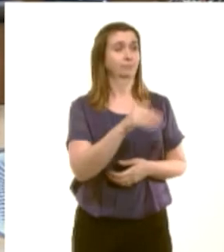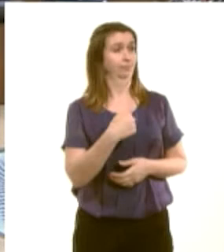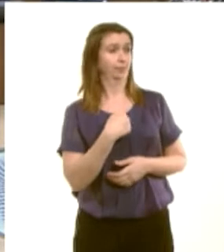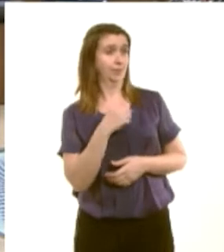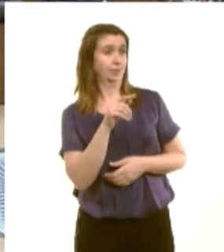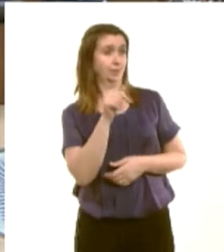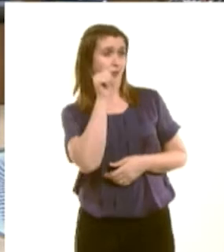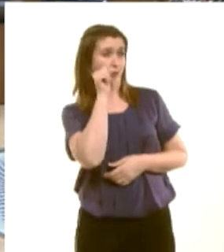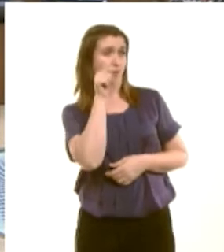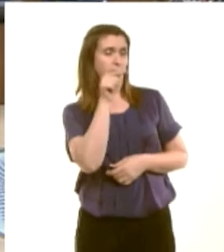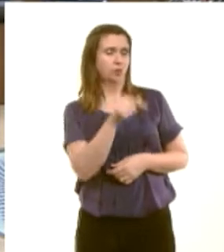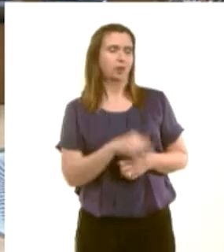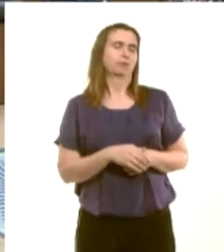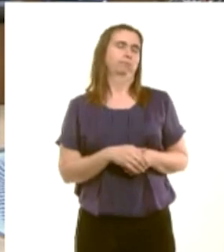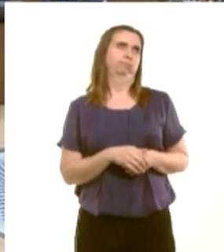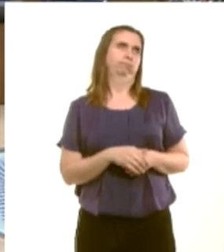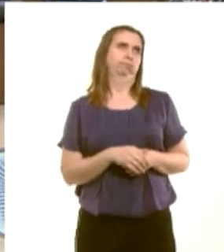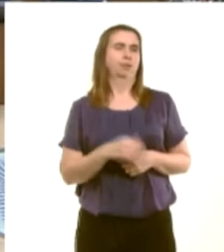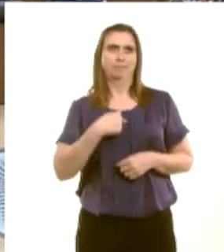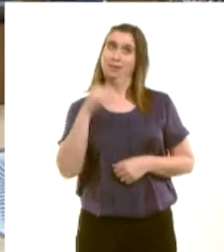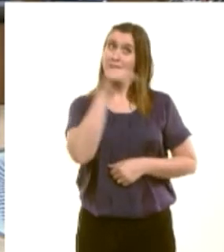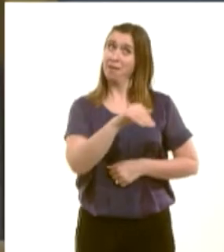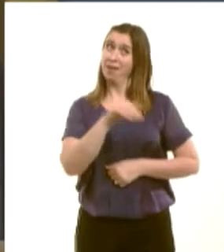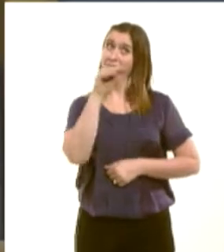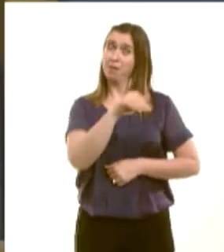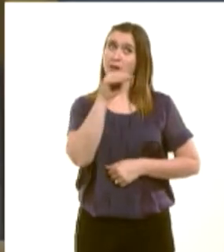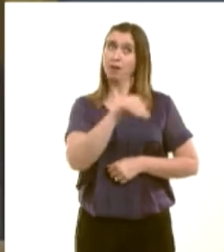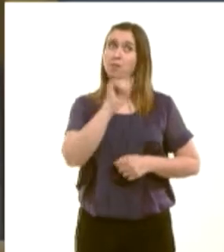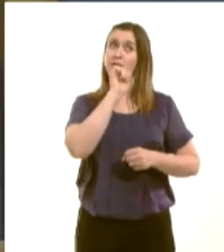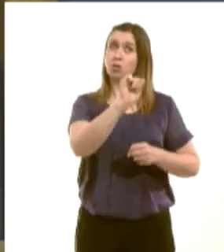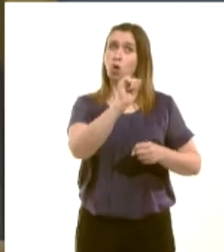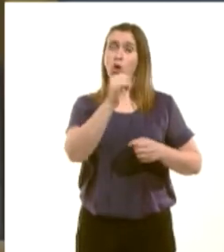your partyís commitment to austerity, but Iím sure that youíll agree with me that